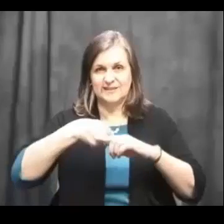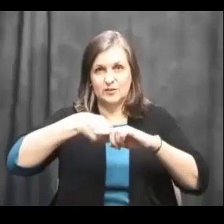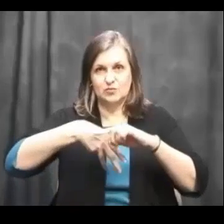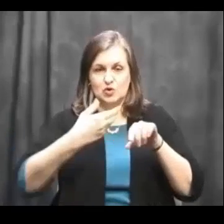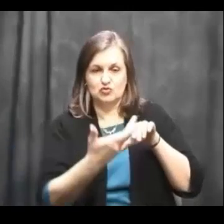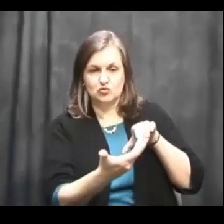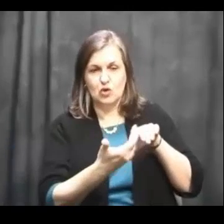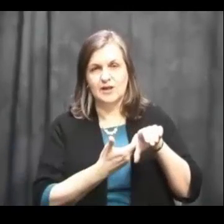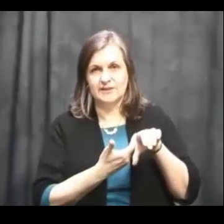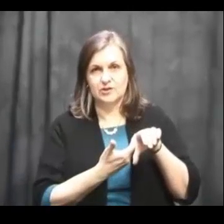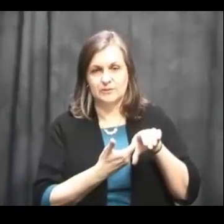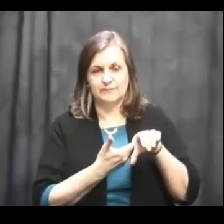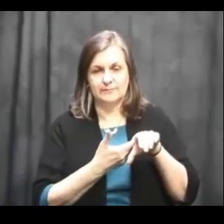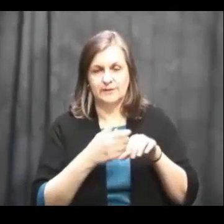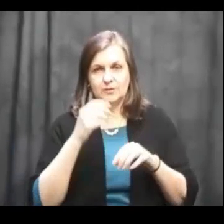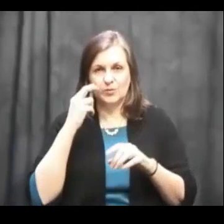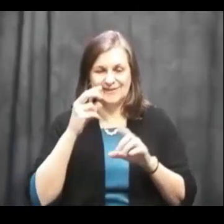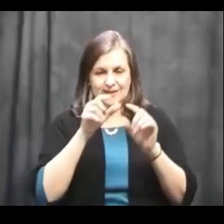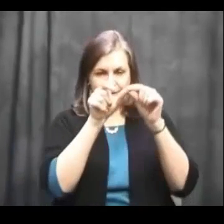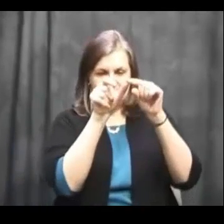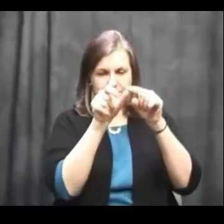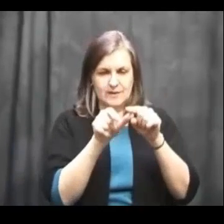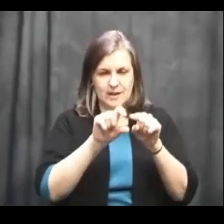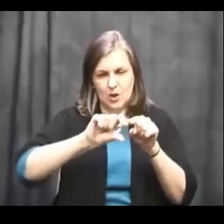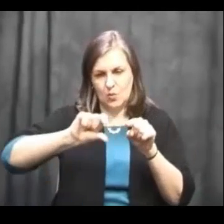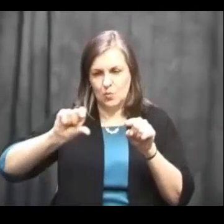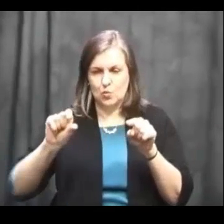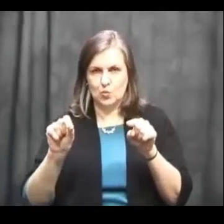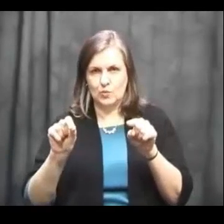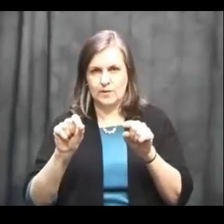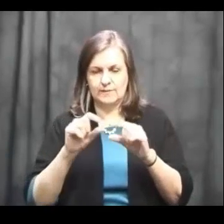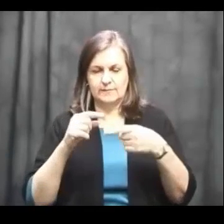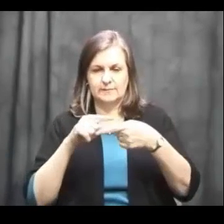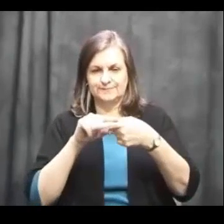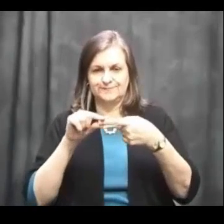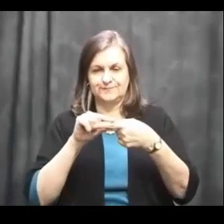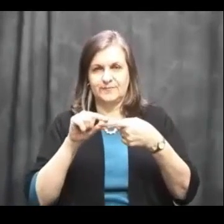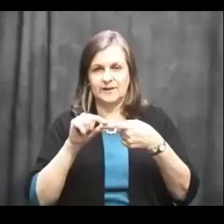this is a cross section of our root so we see the root hair off to the side here.